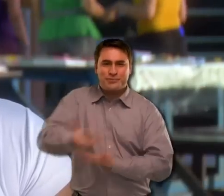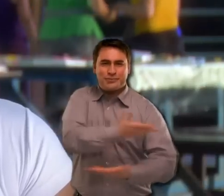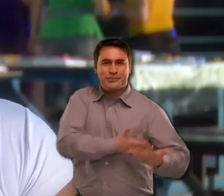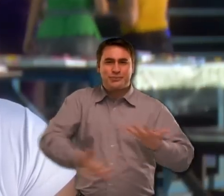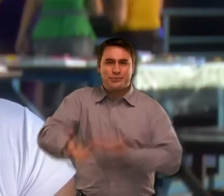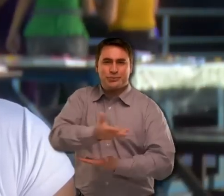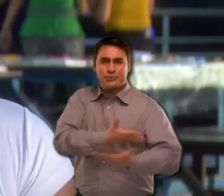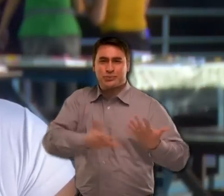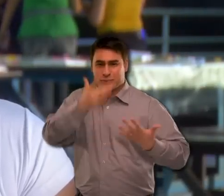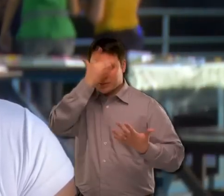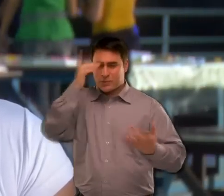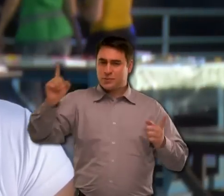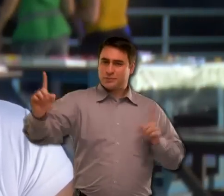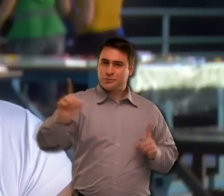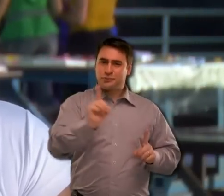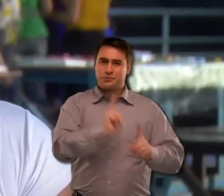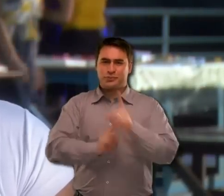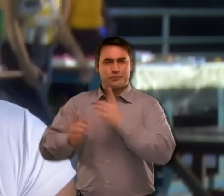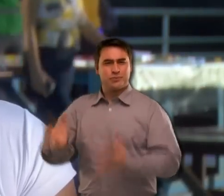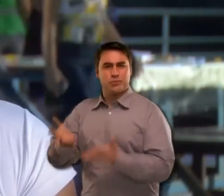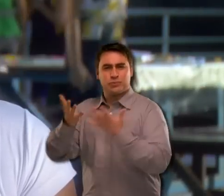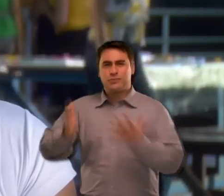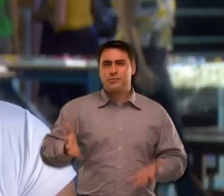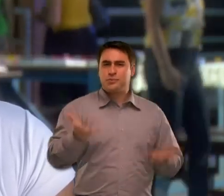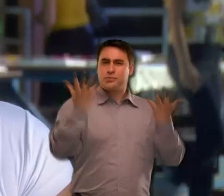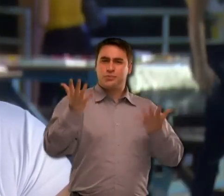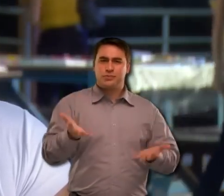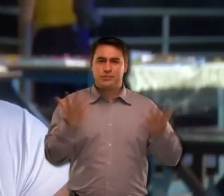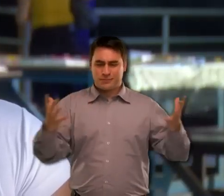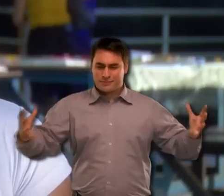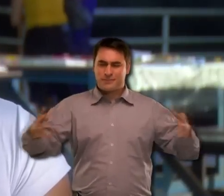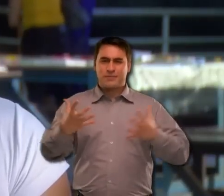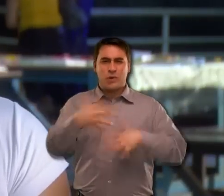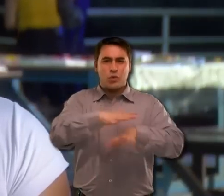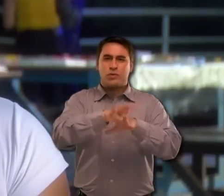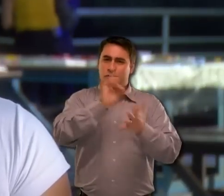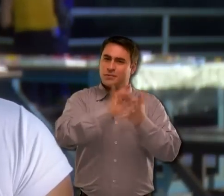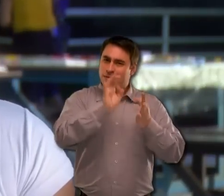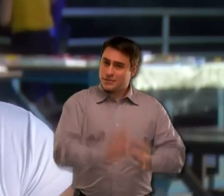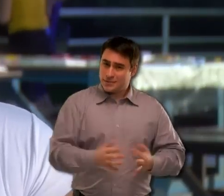And people who come to us are always motivated, always promoting inclusion.